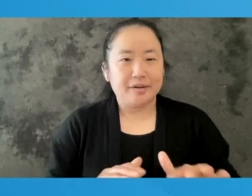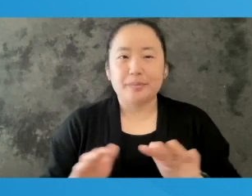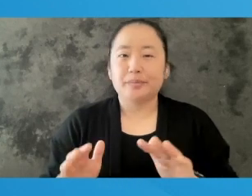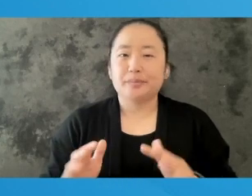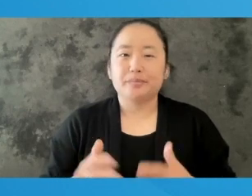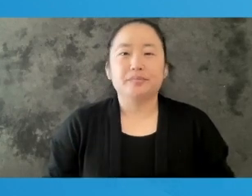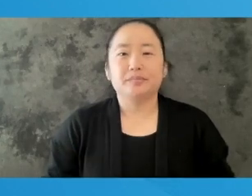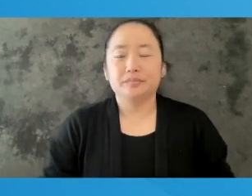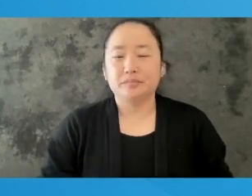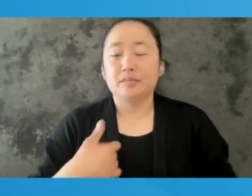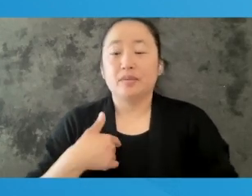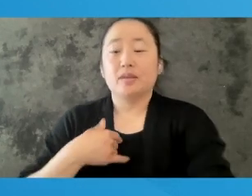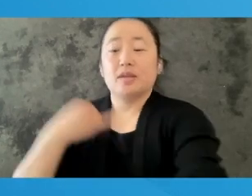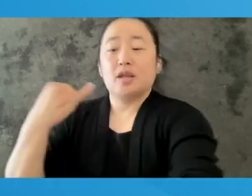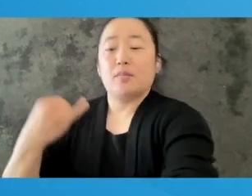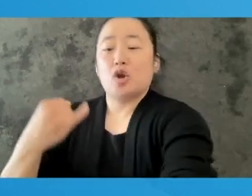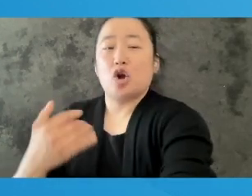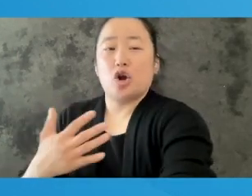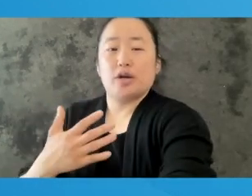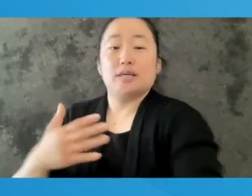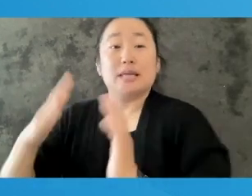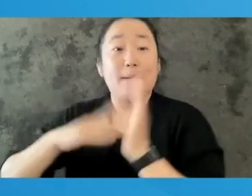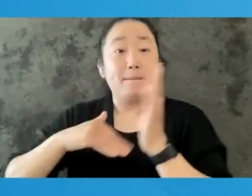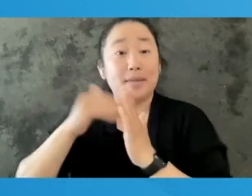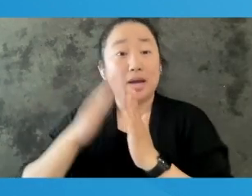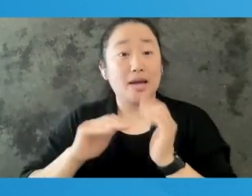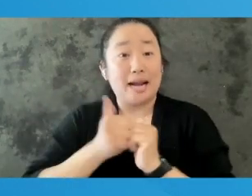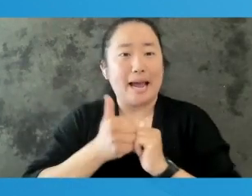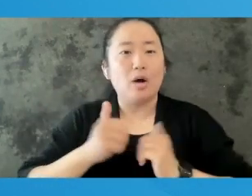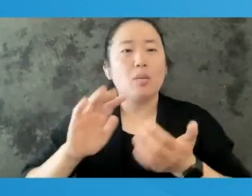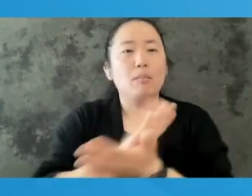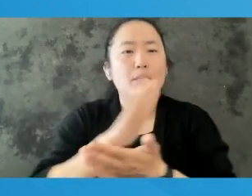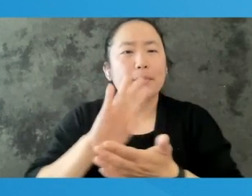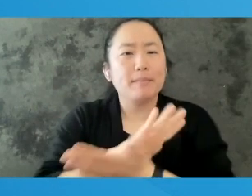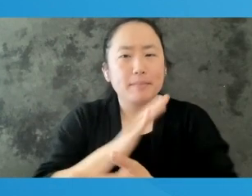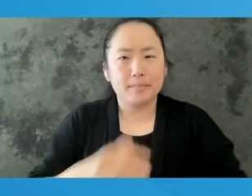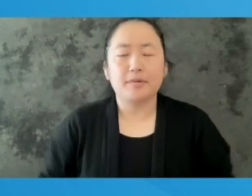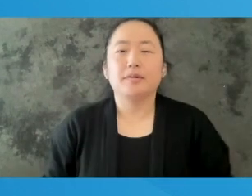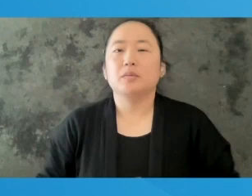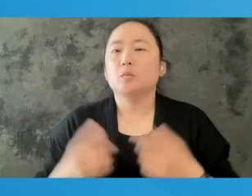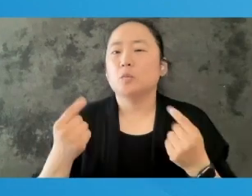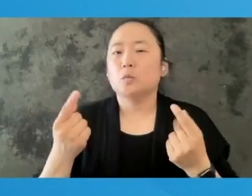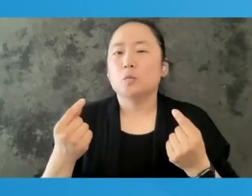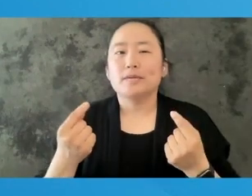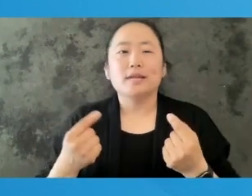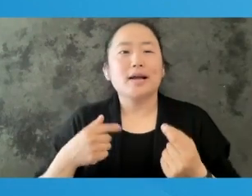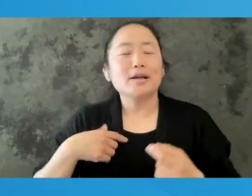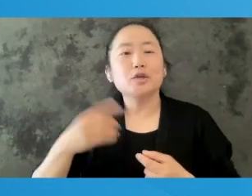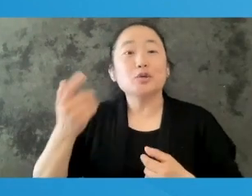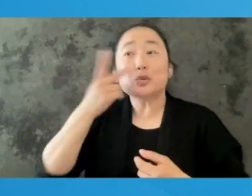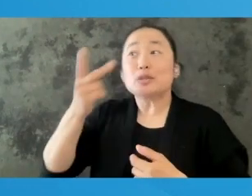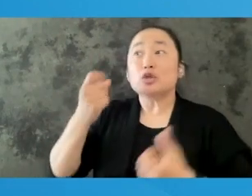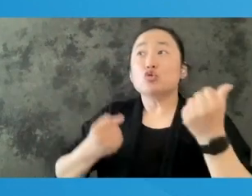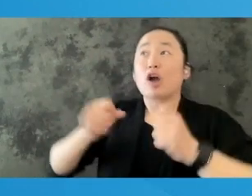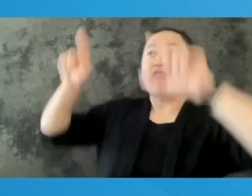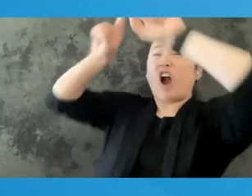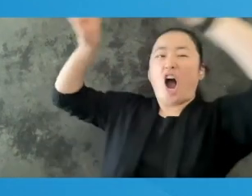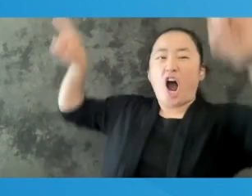I use whether it's billboard paper, called from the streets.